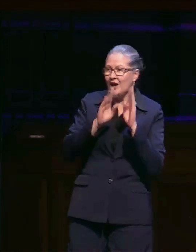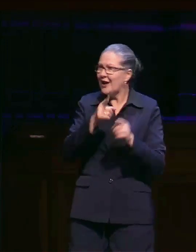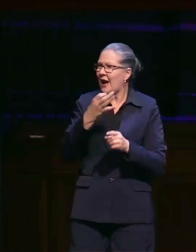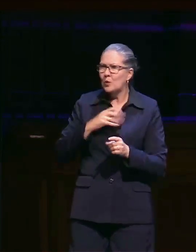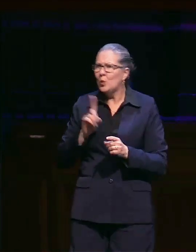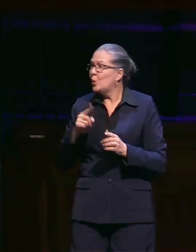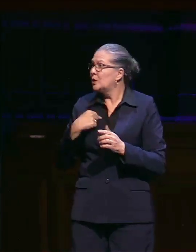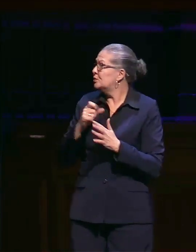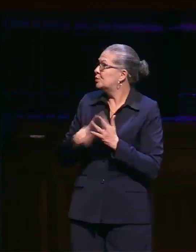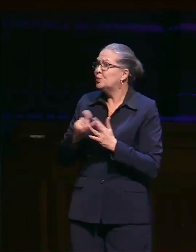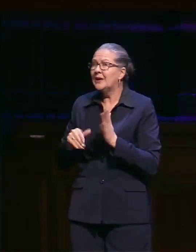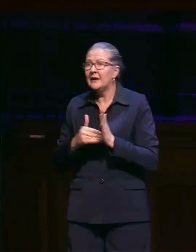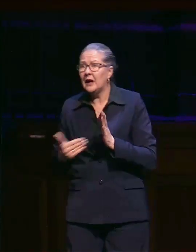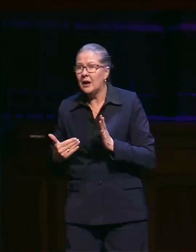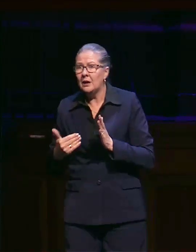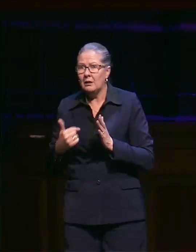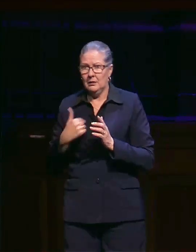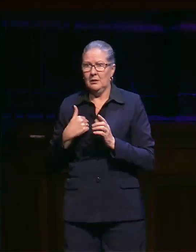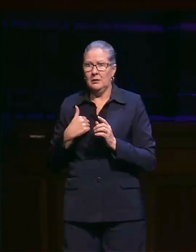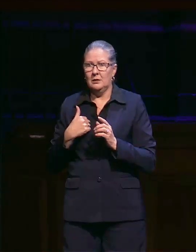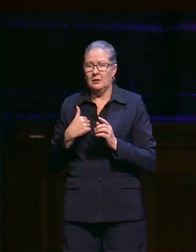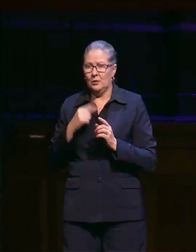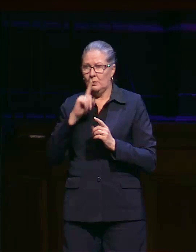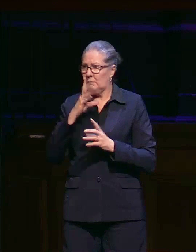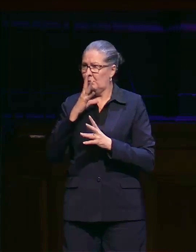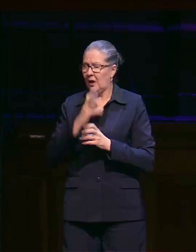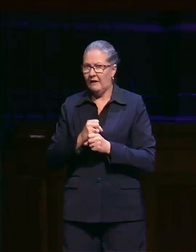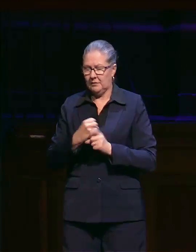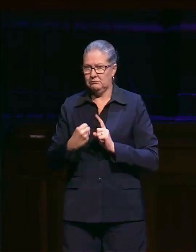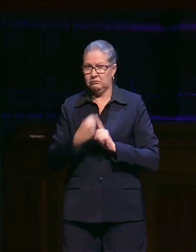what I was up to now once I overcame the small blow that's created given she